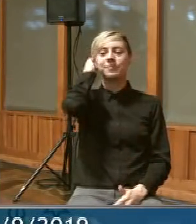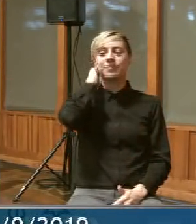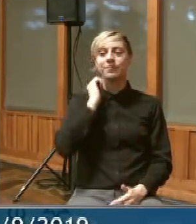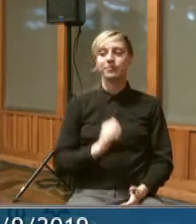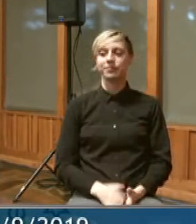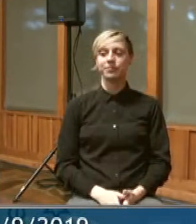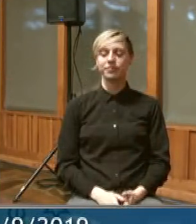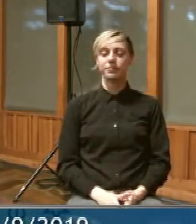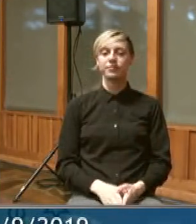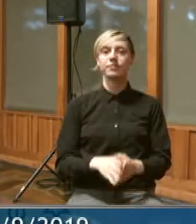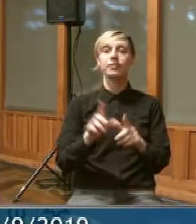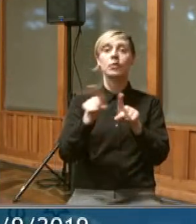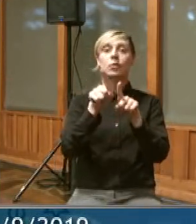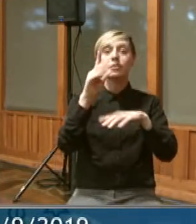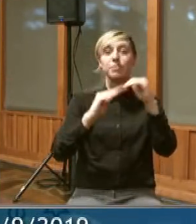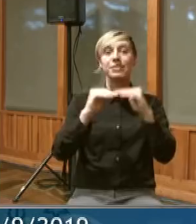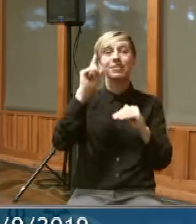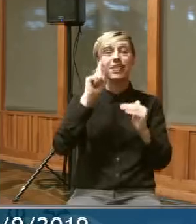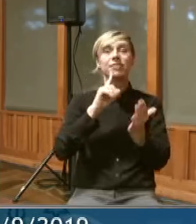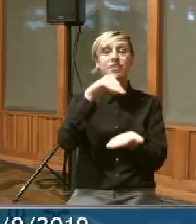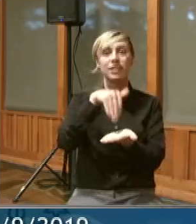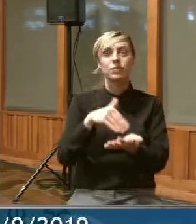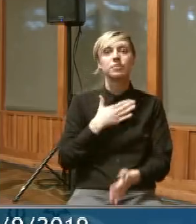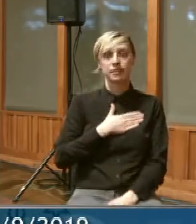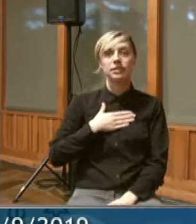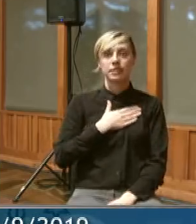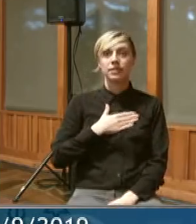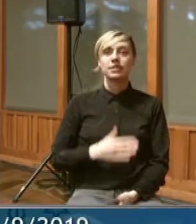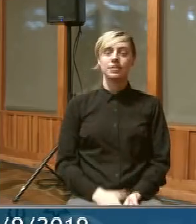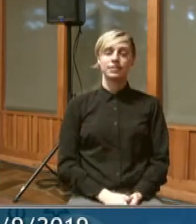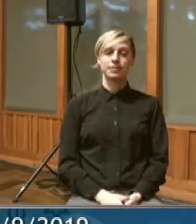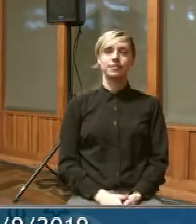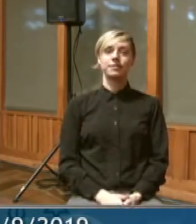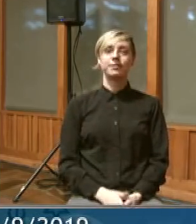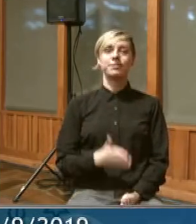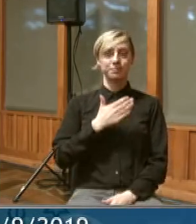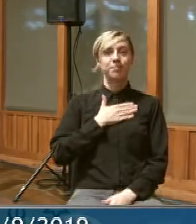POINT.